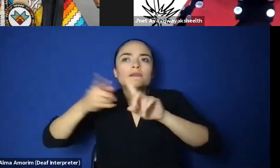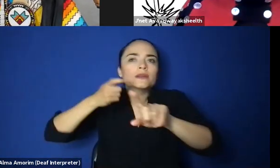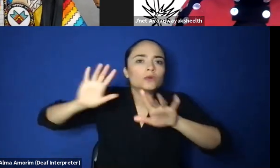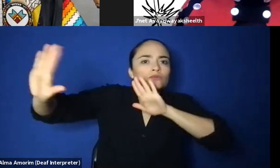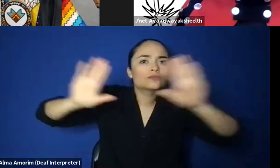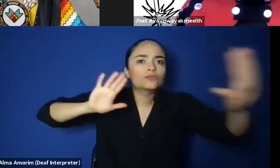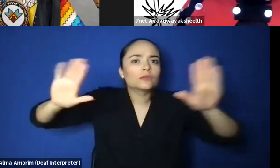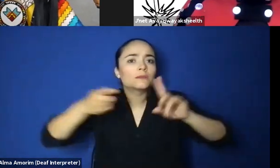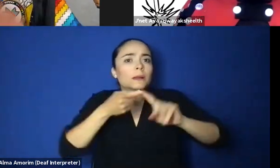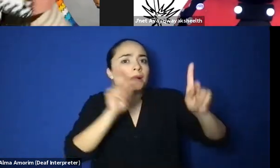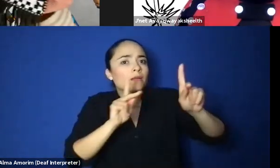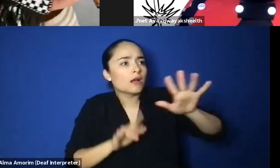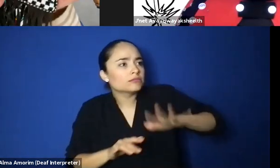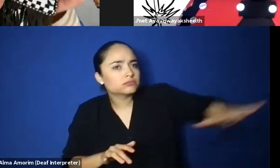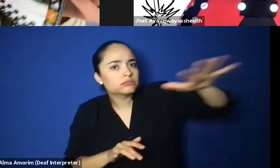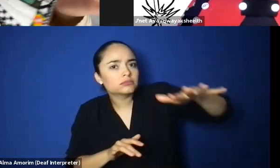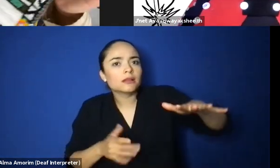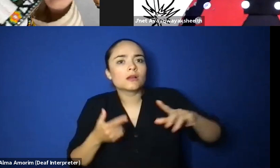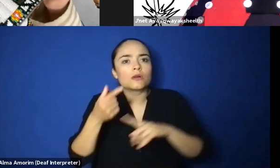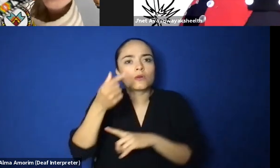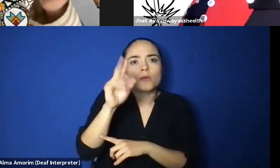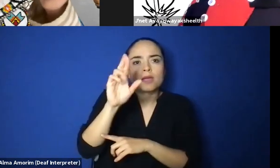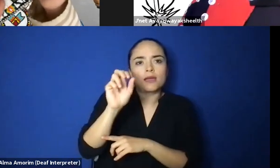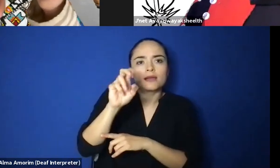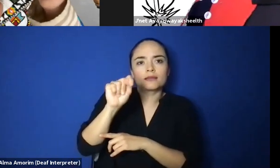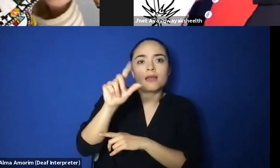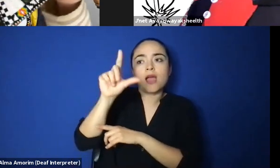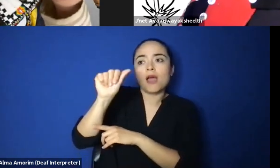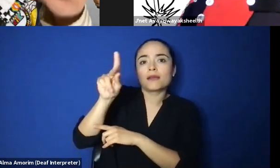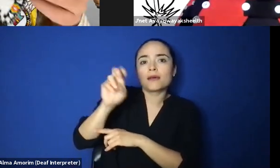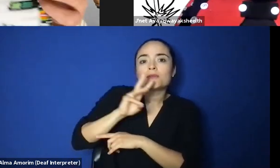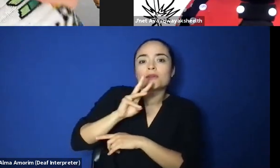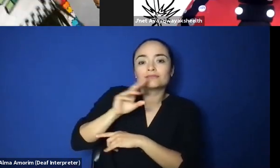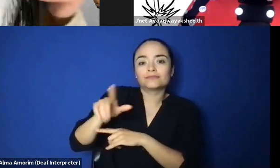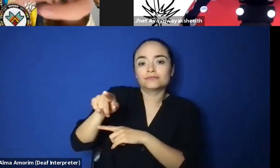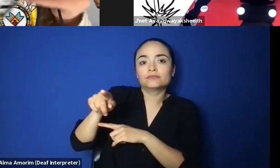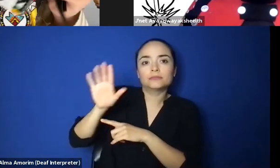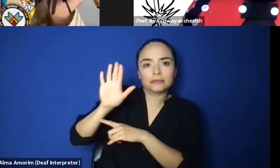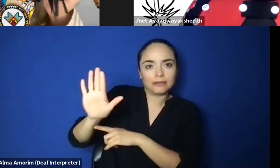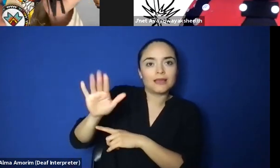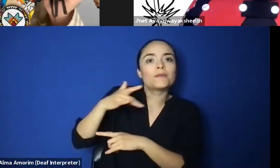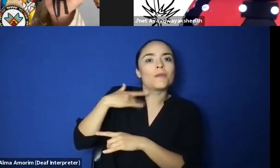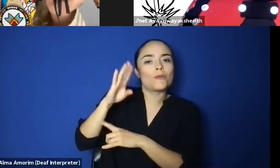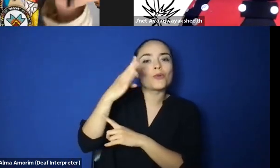so that's why you have in my beadwork, there's that blue turquoise and those florals in there, because